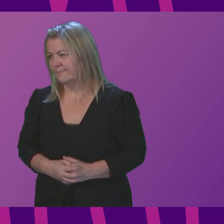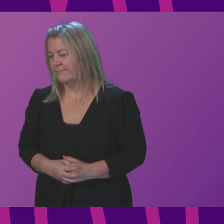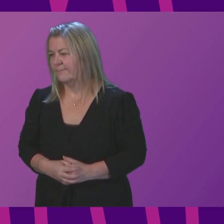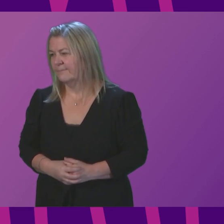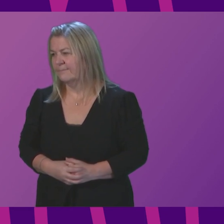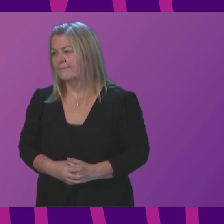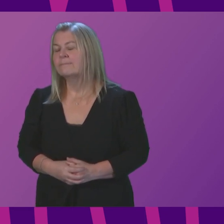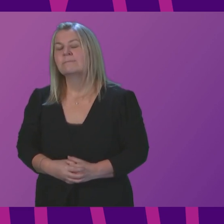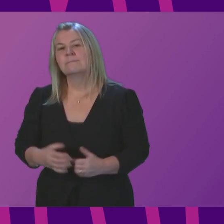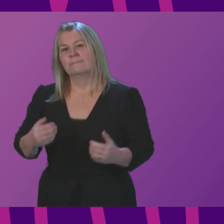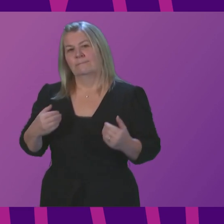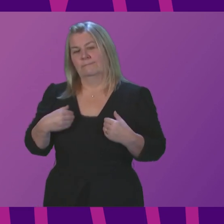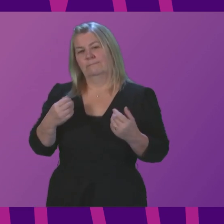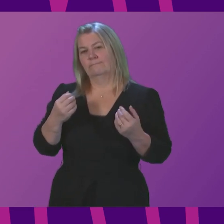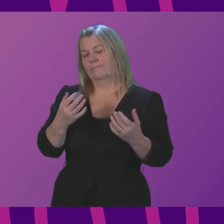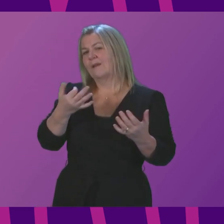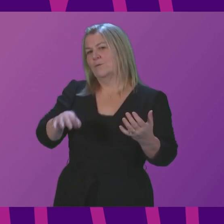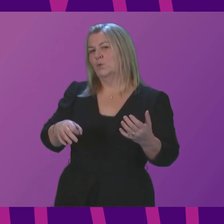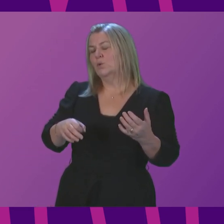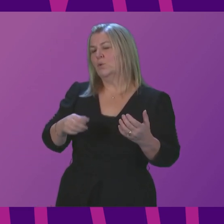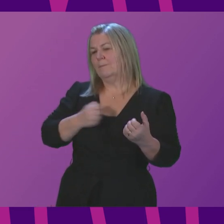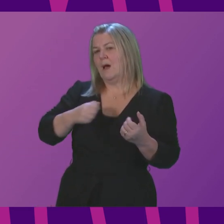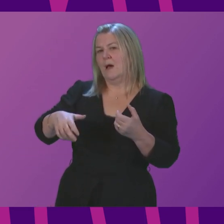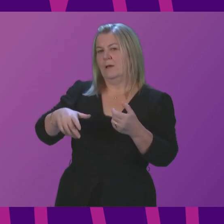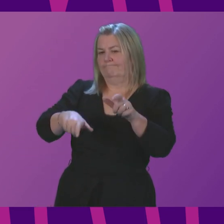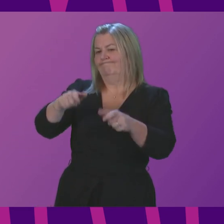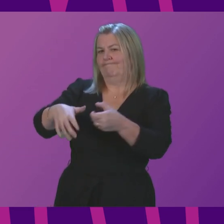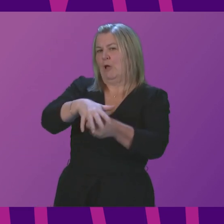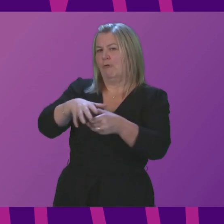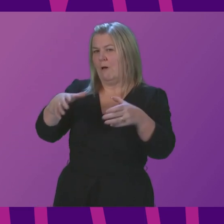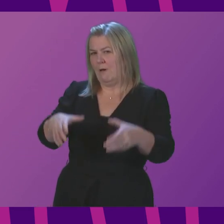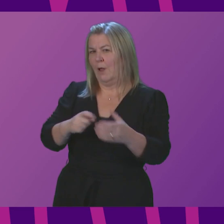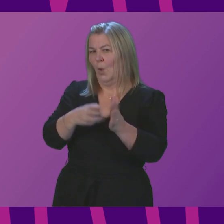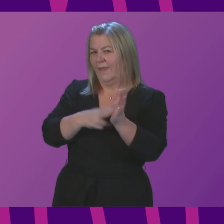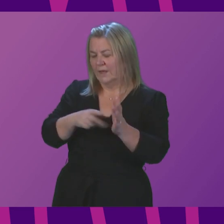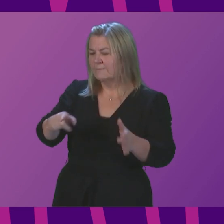Several of my Lothian constituents have written to me to complain about the Covid-19 booster